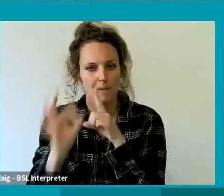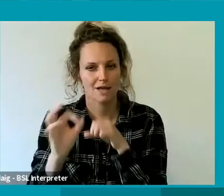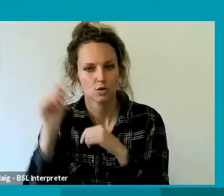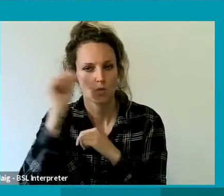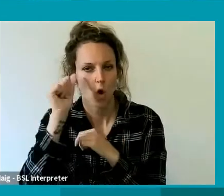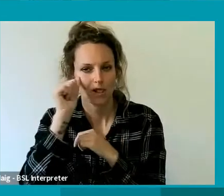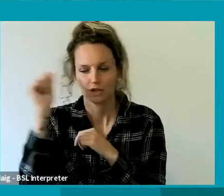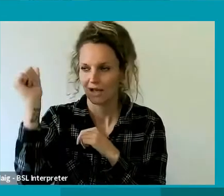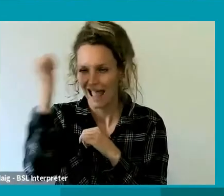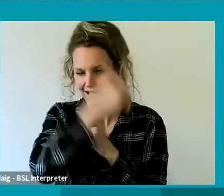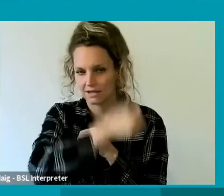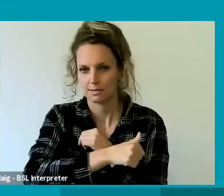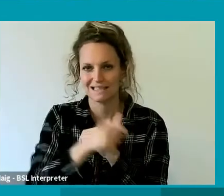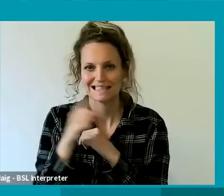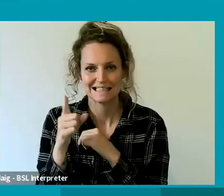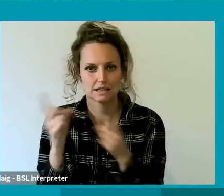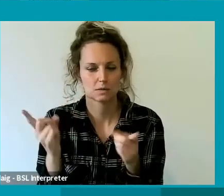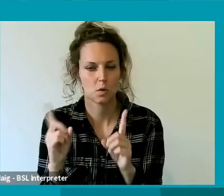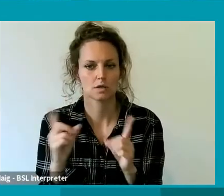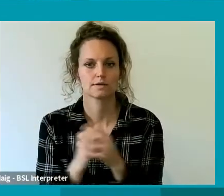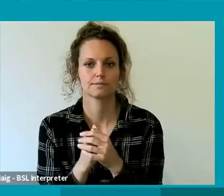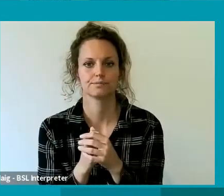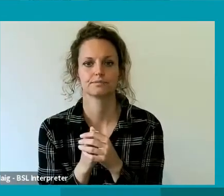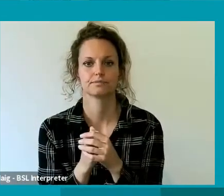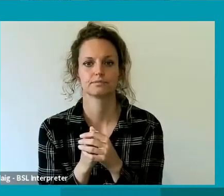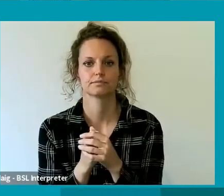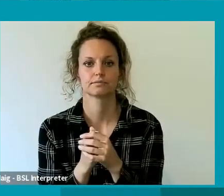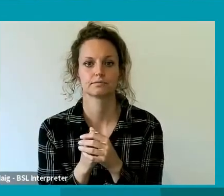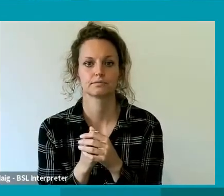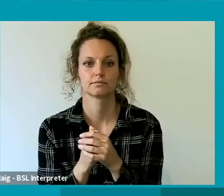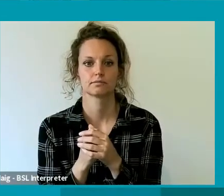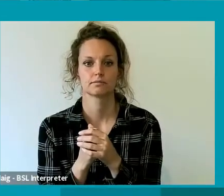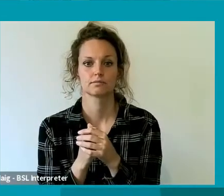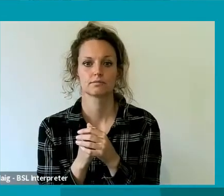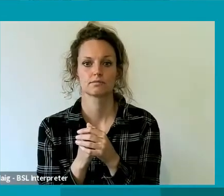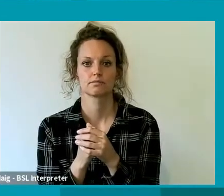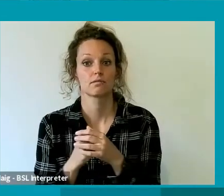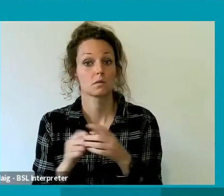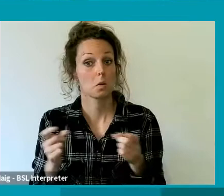Here's a good one. What characteristics have others complimented you on?